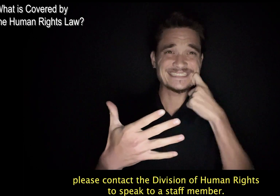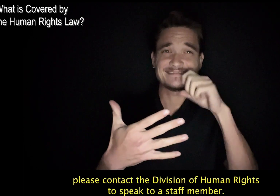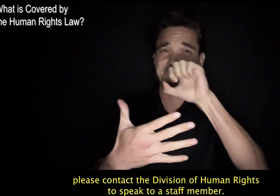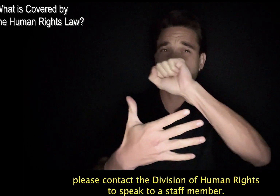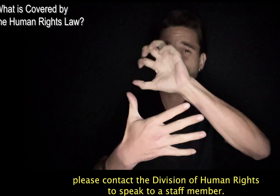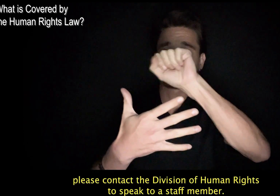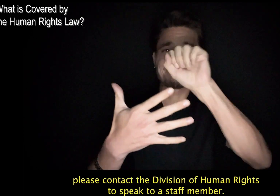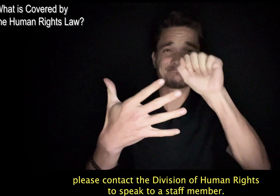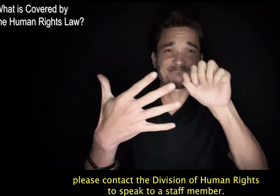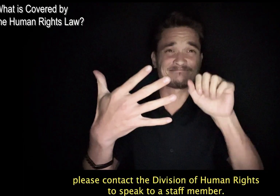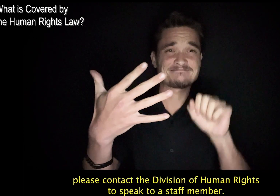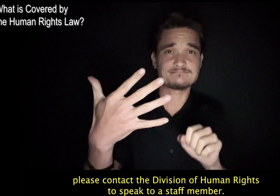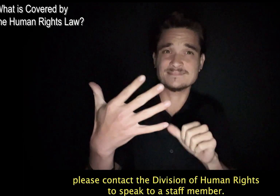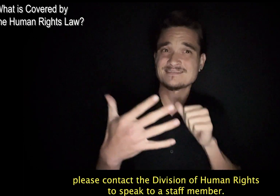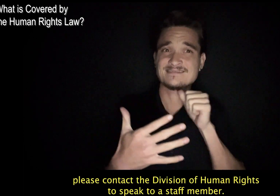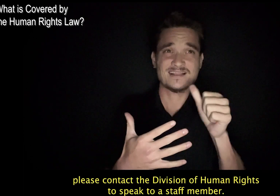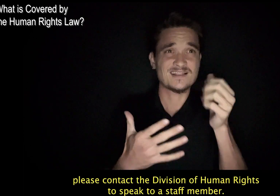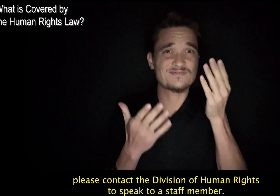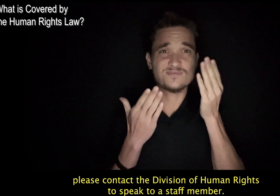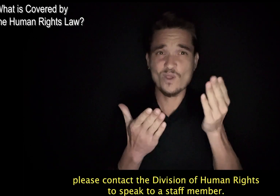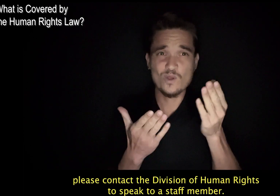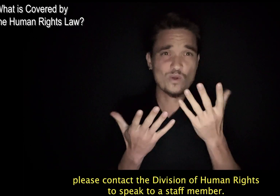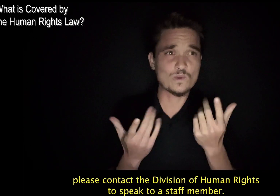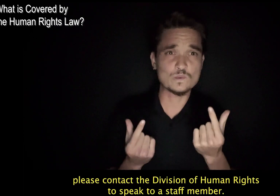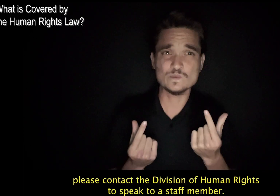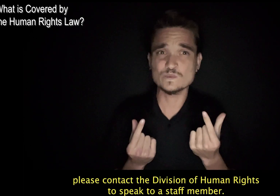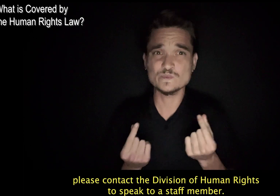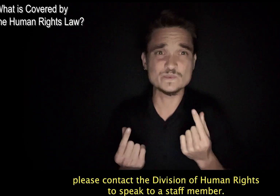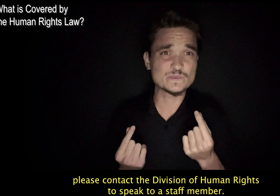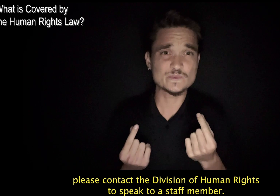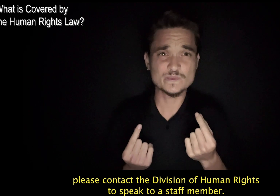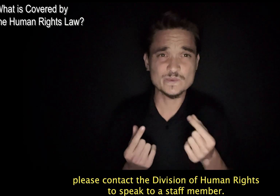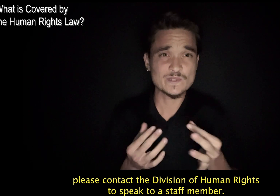please contact the Division of Human Rights to speak to a staff member.